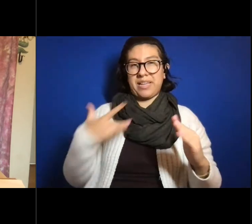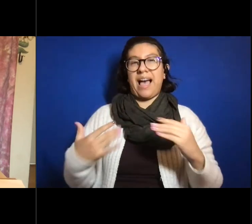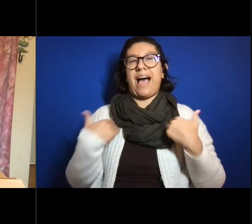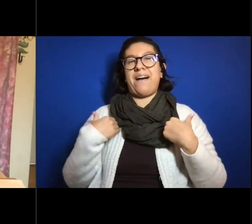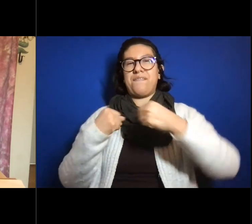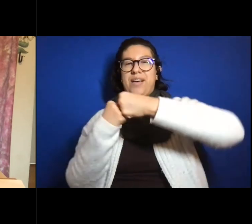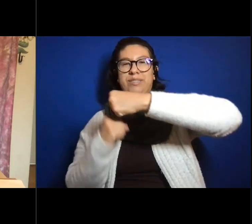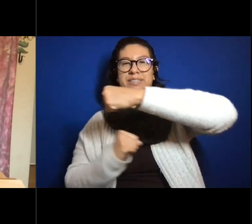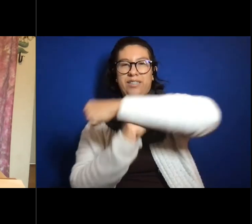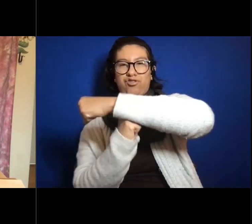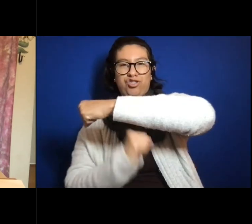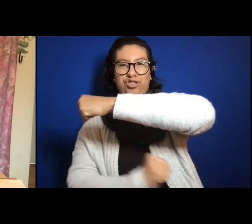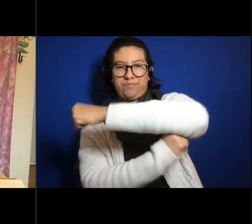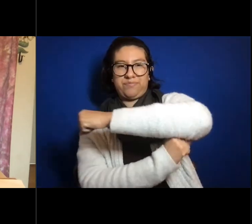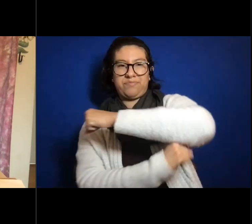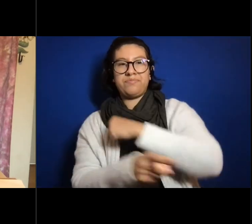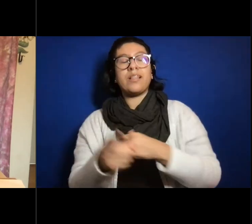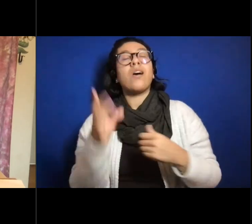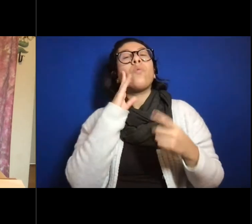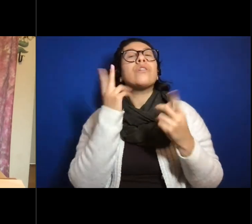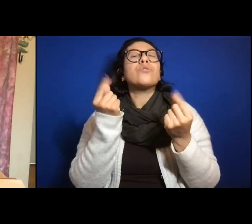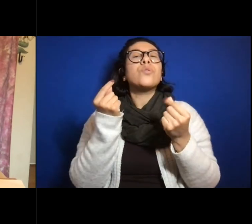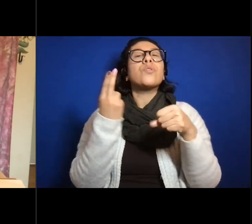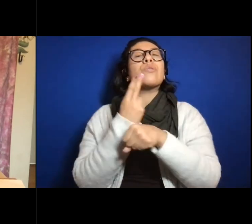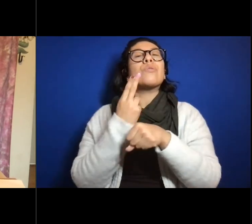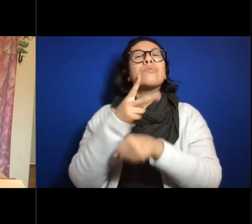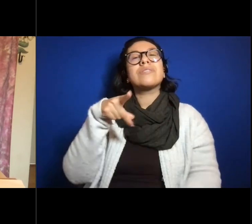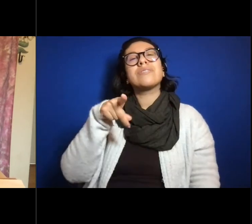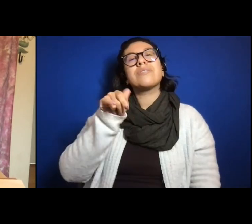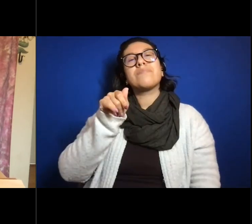I have some Play-Doh here. And the recipe for this Play-Doh is also in our activity.